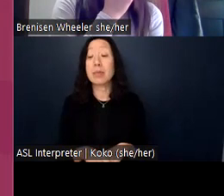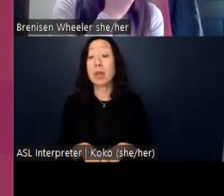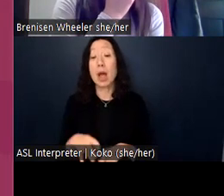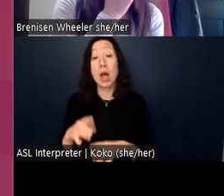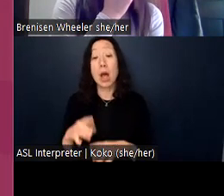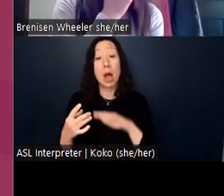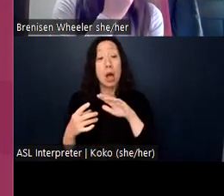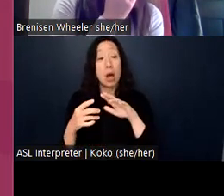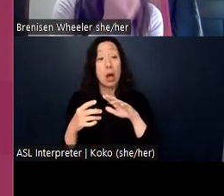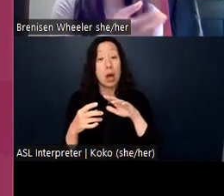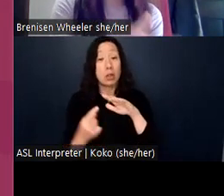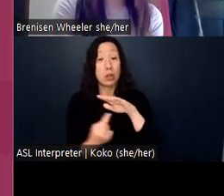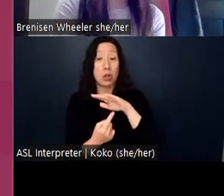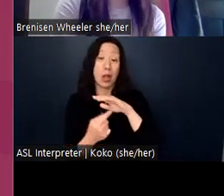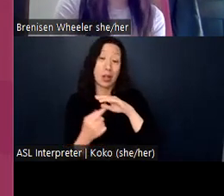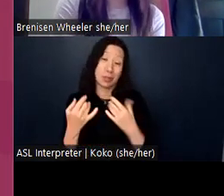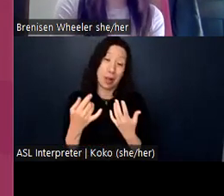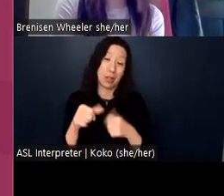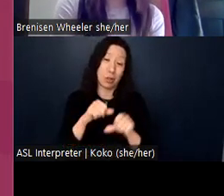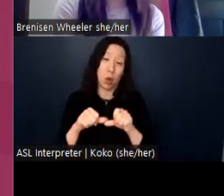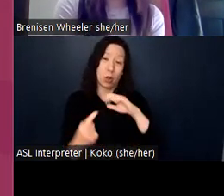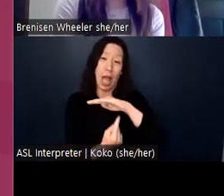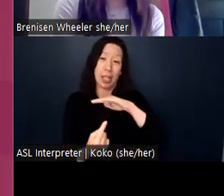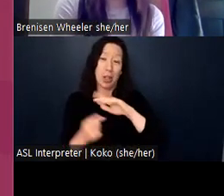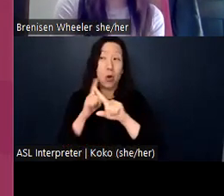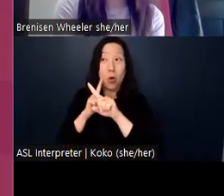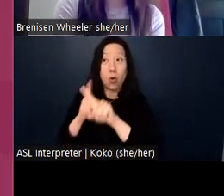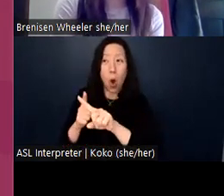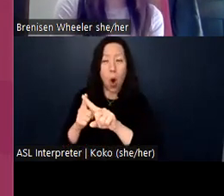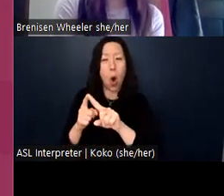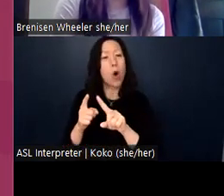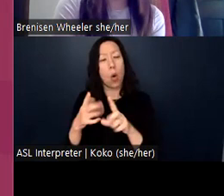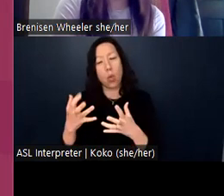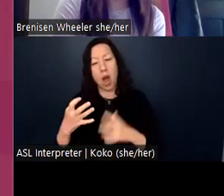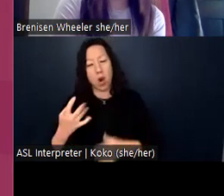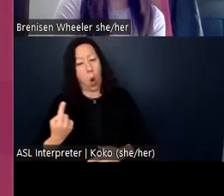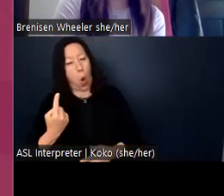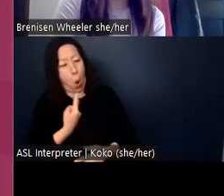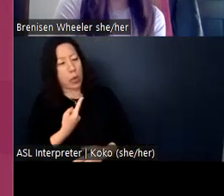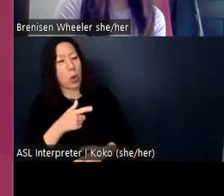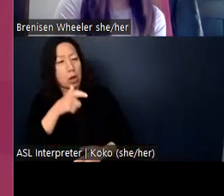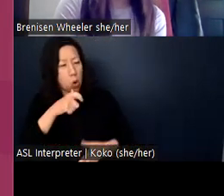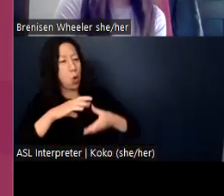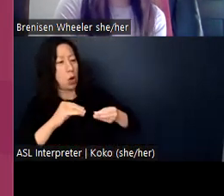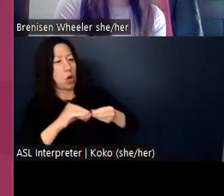is often to be the only voice that the survivor hears to be their only source of support,